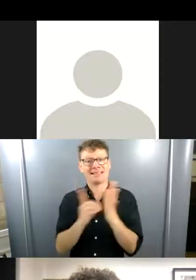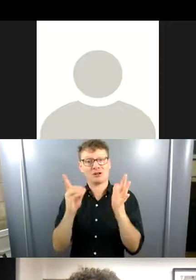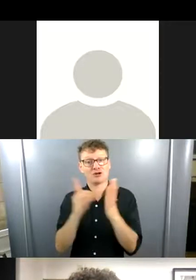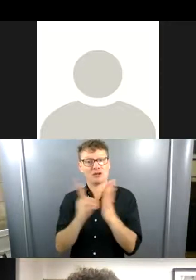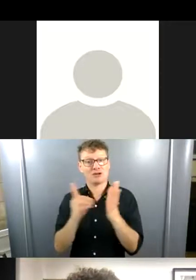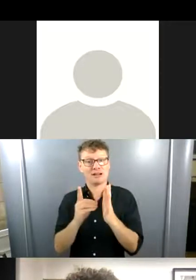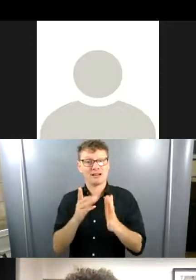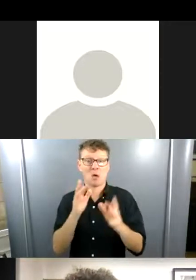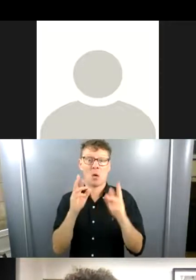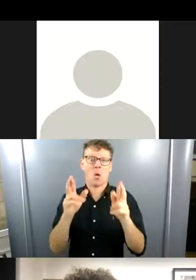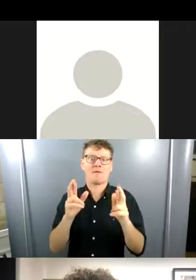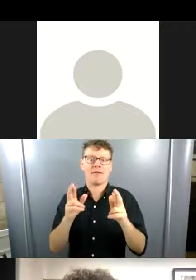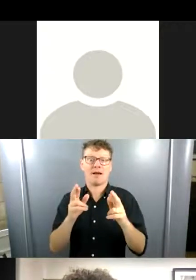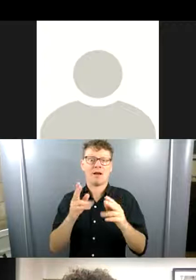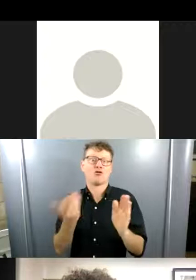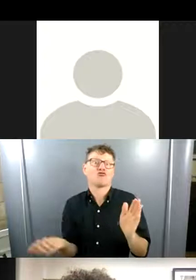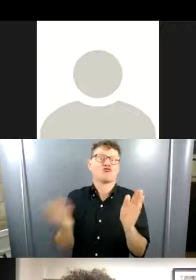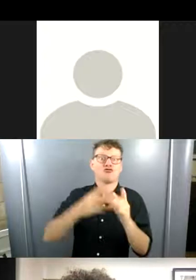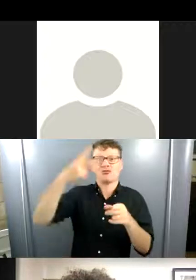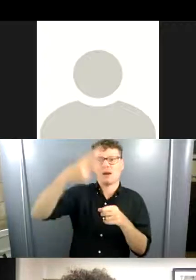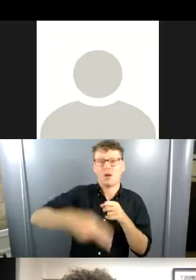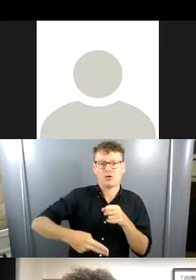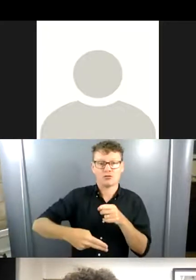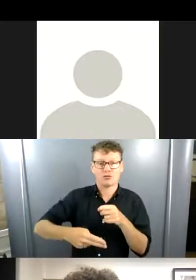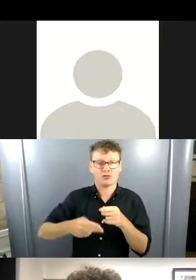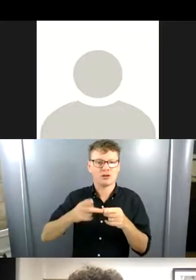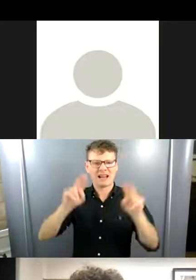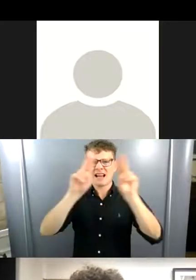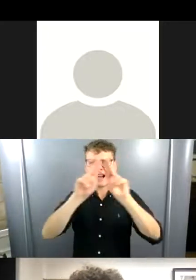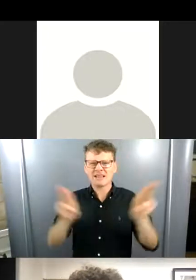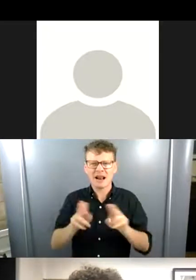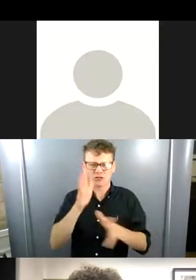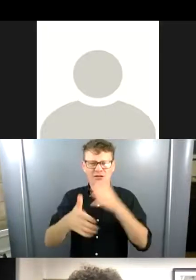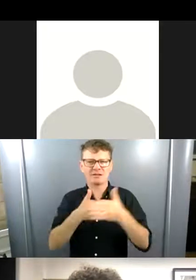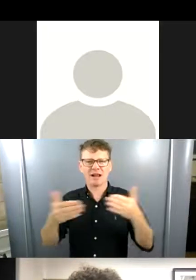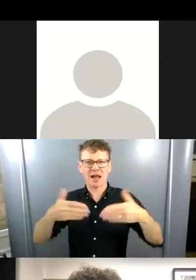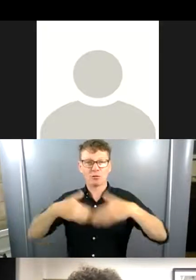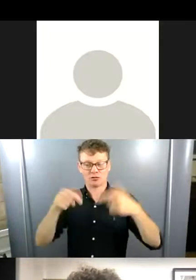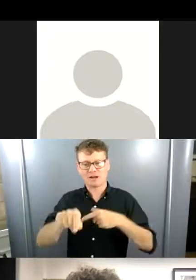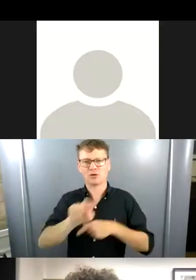hopefully by international sign language day on the 23rd of september it previously had these